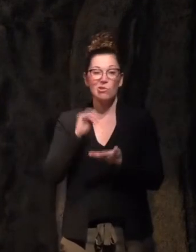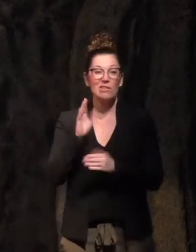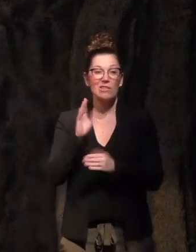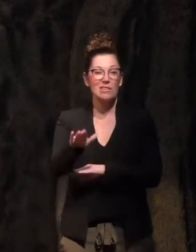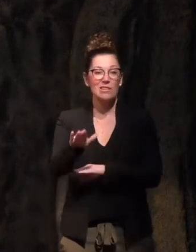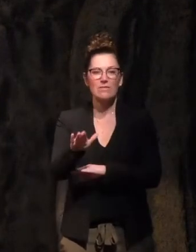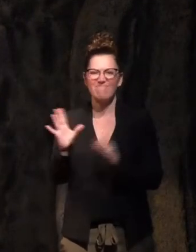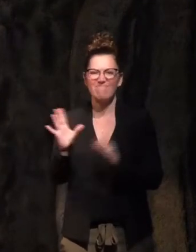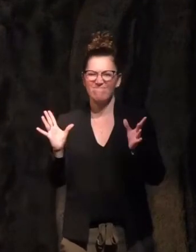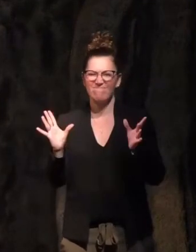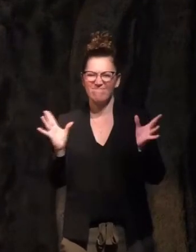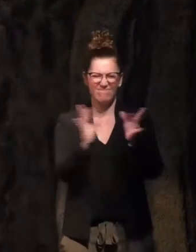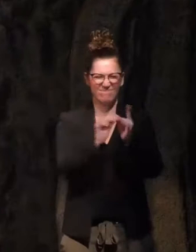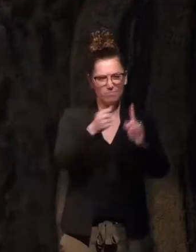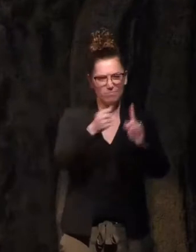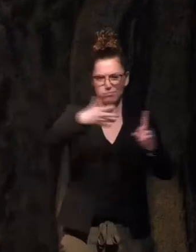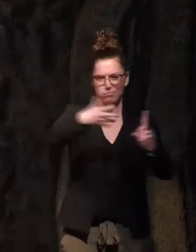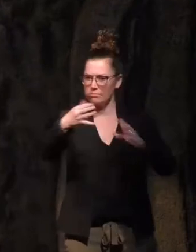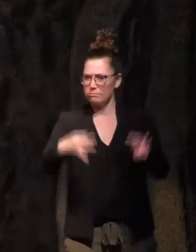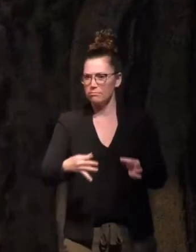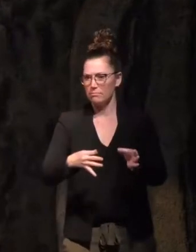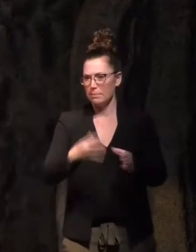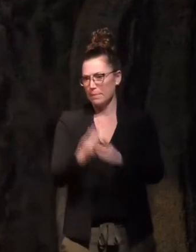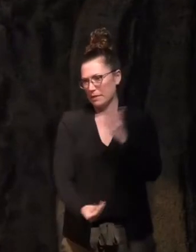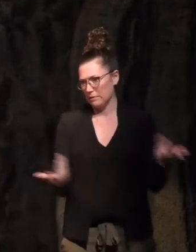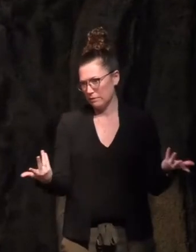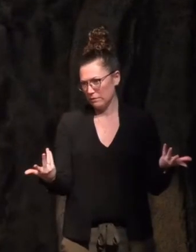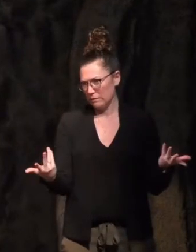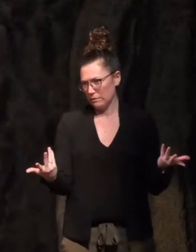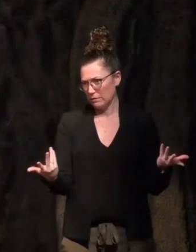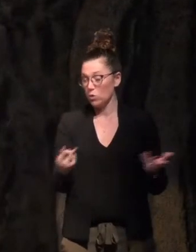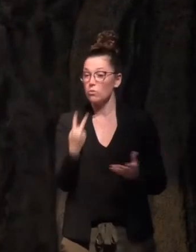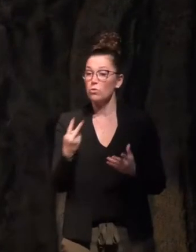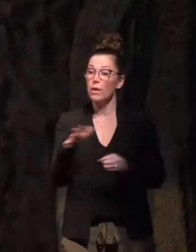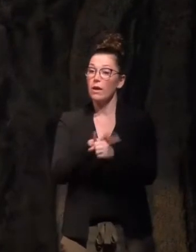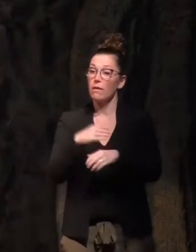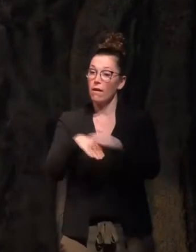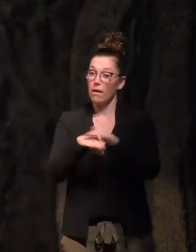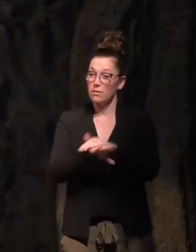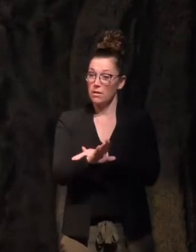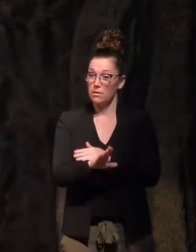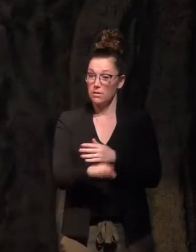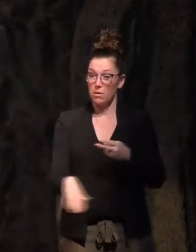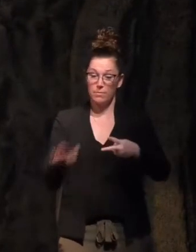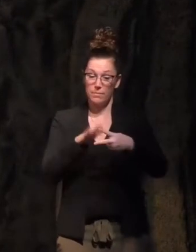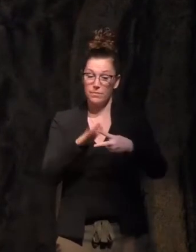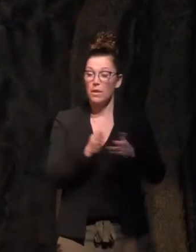with the descriptions so there's two places to access that information. If you go to the professional development tab